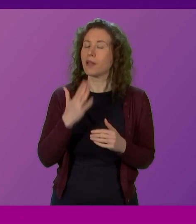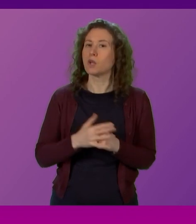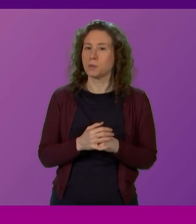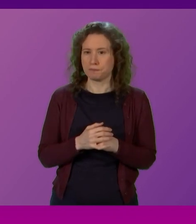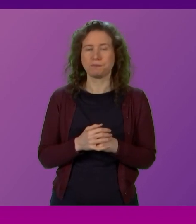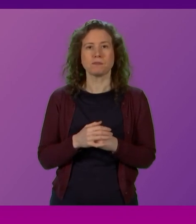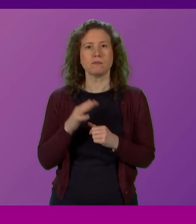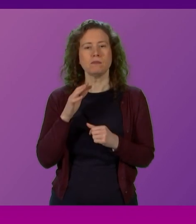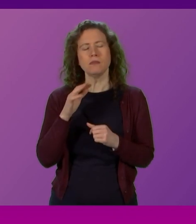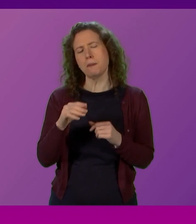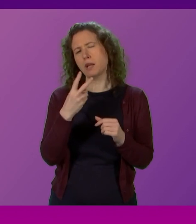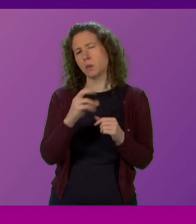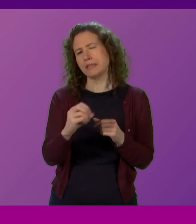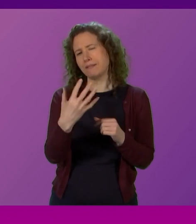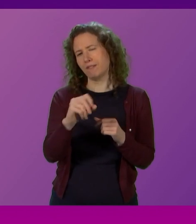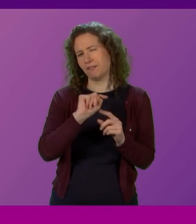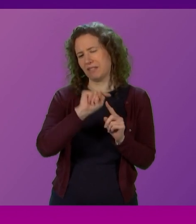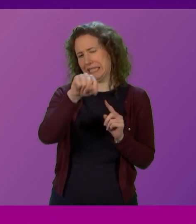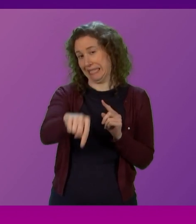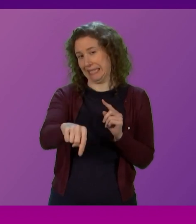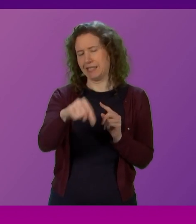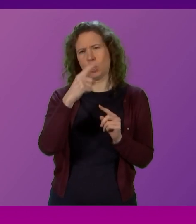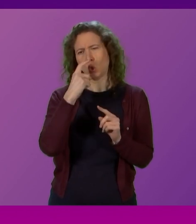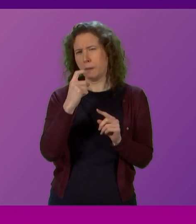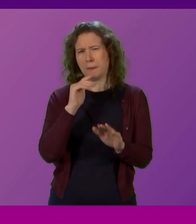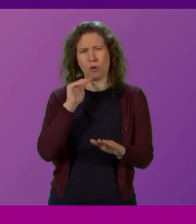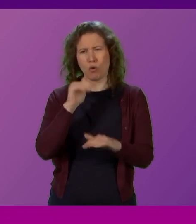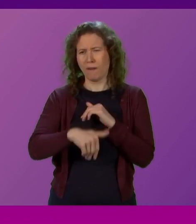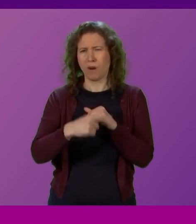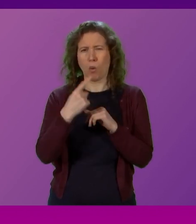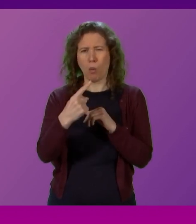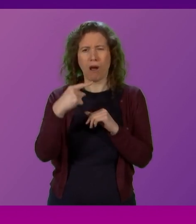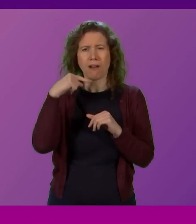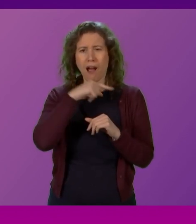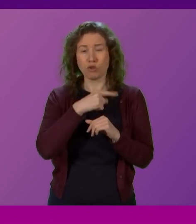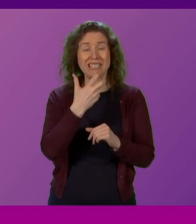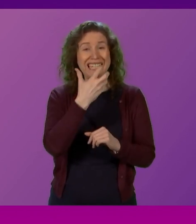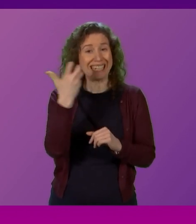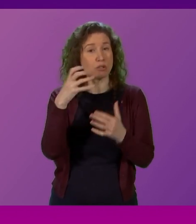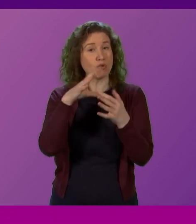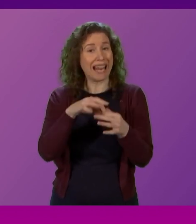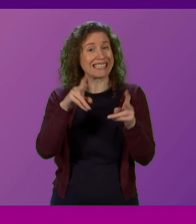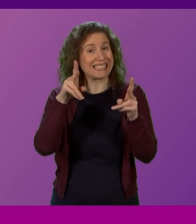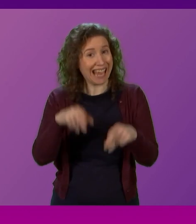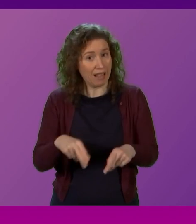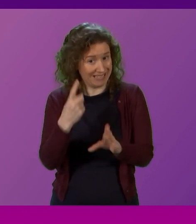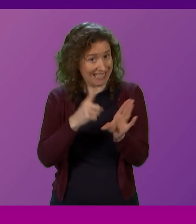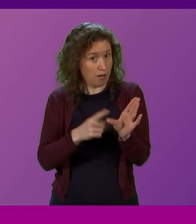By 2050, there could be well over 100 heat-related deaths a year, according to the UK Climate